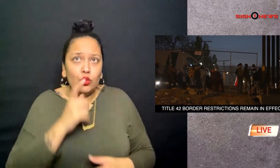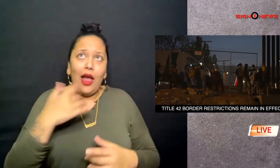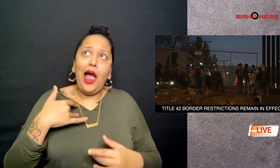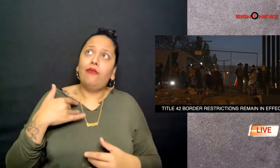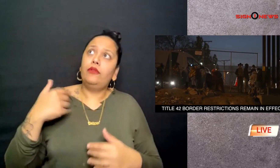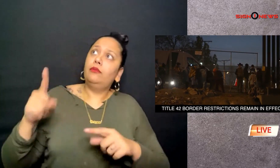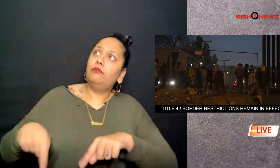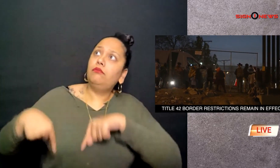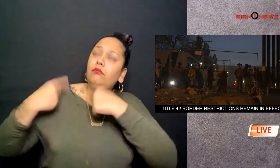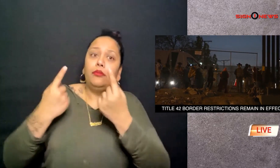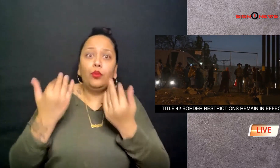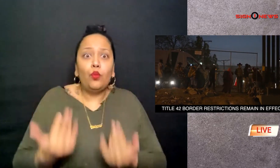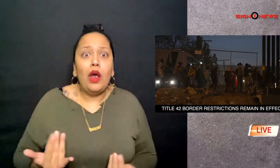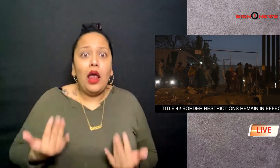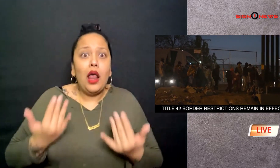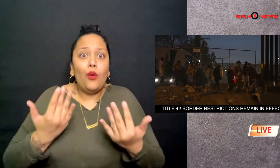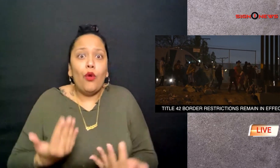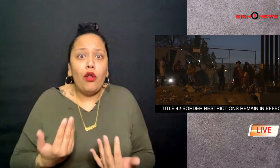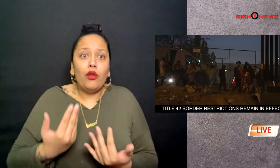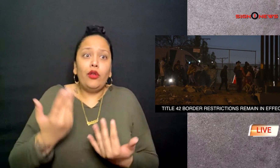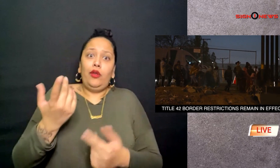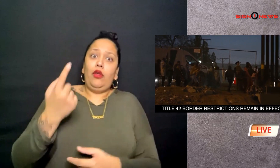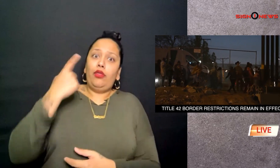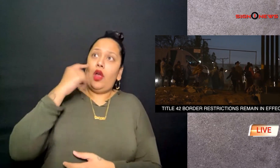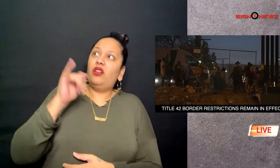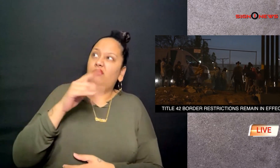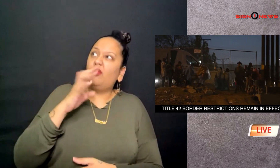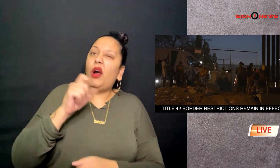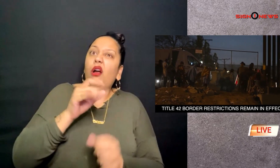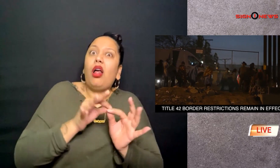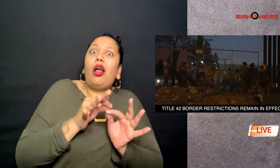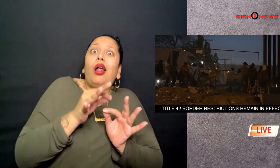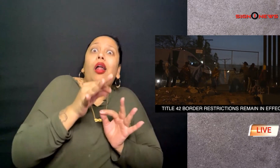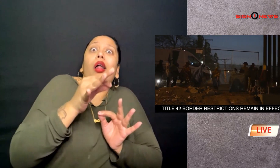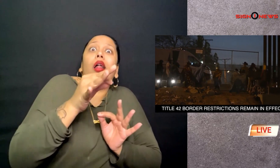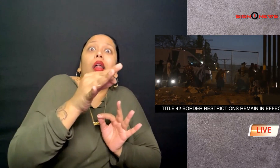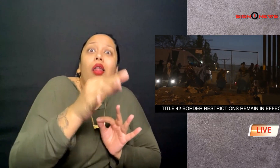they'll have to tell migrants who had been waiting for months that it's going to be even